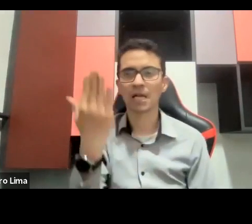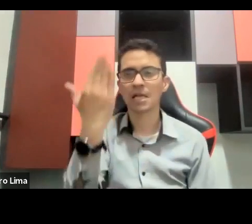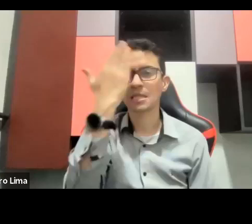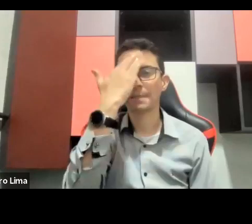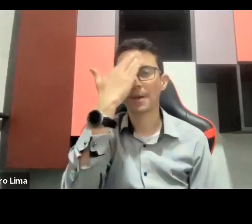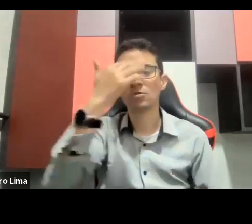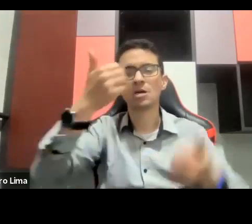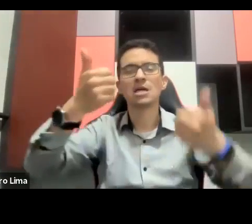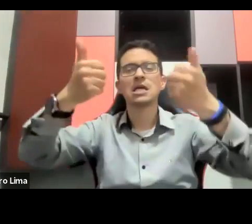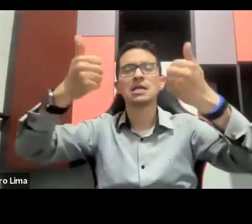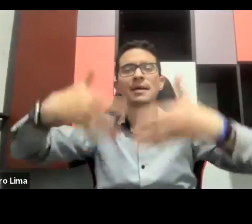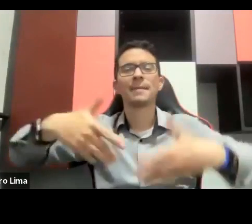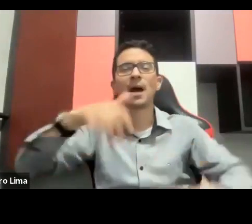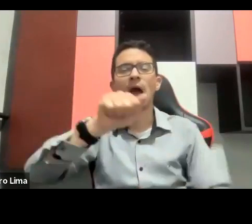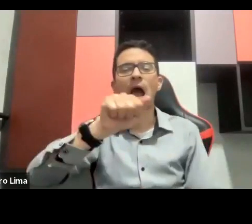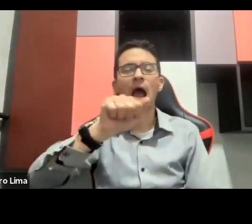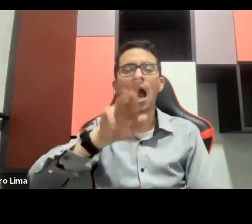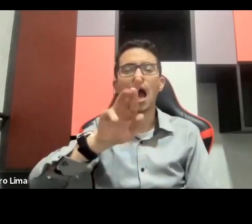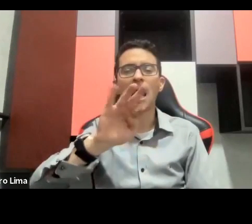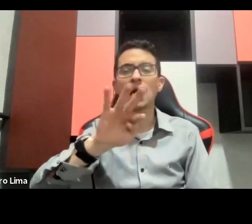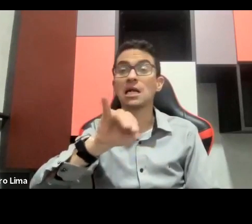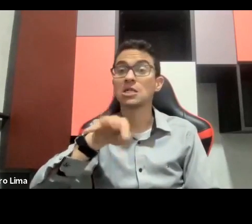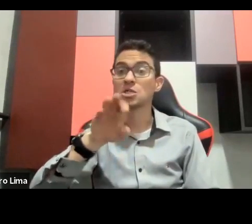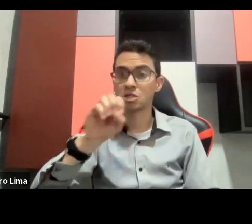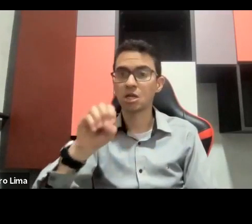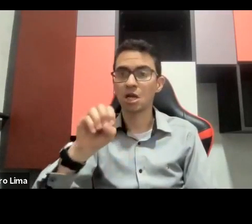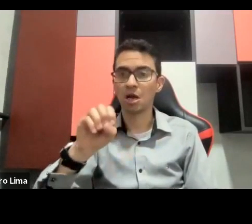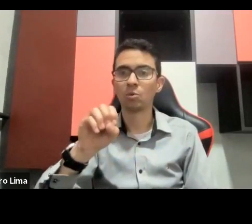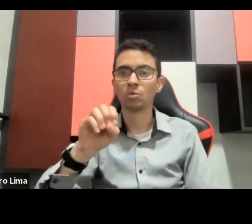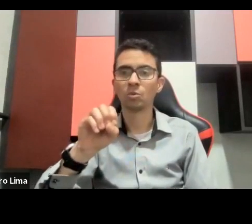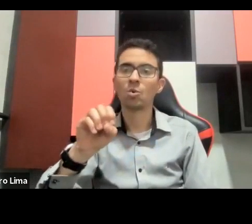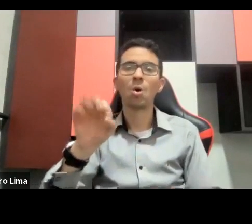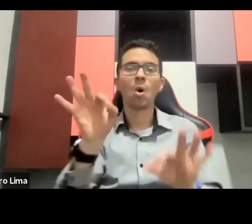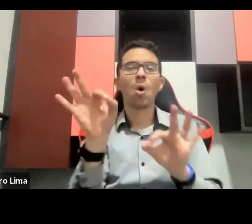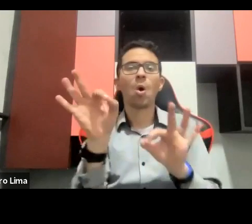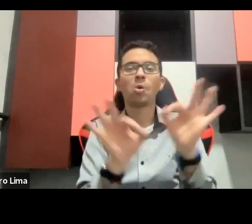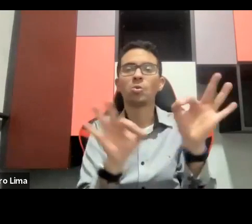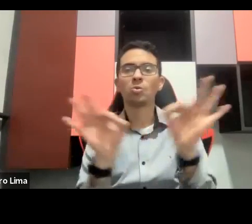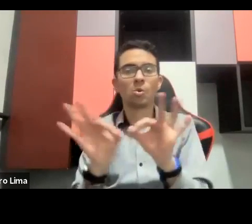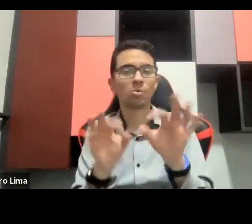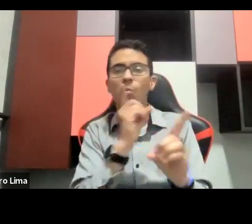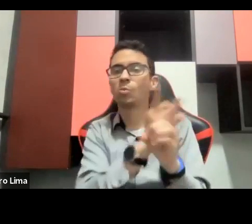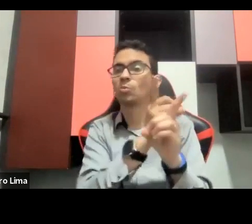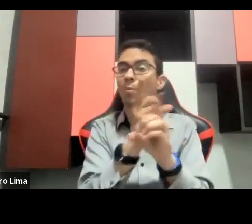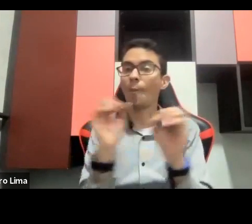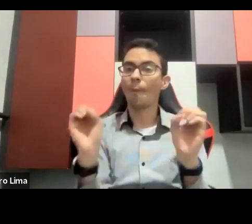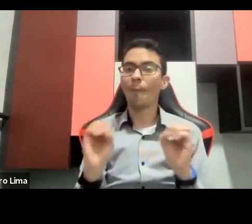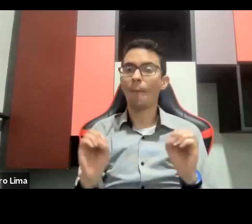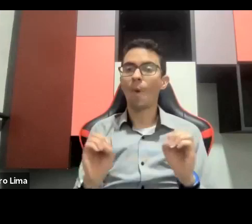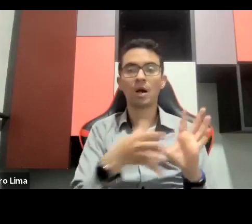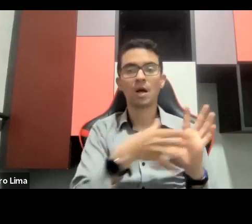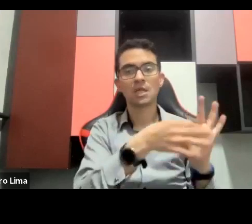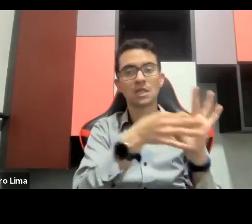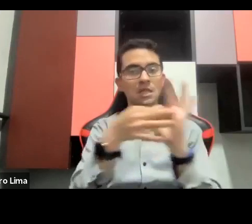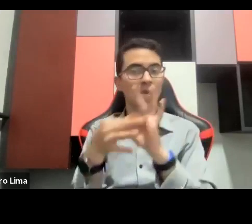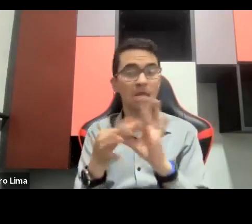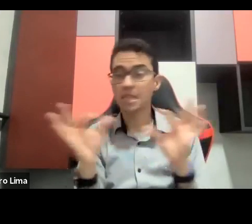God. realized that